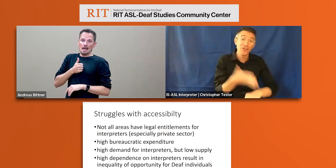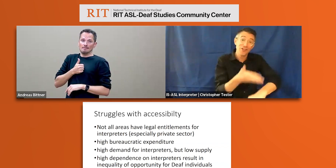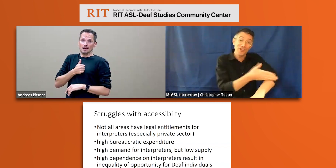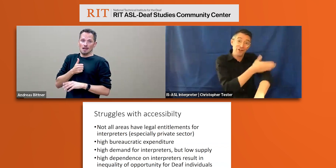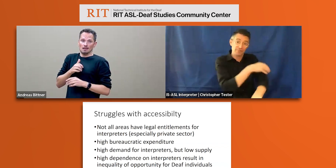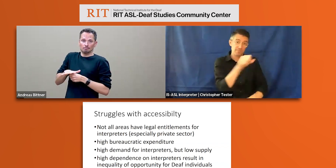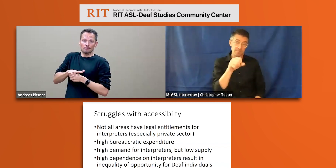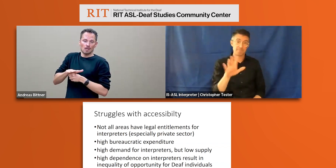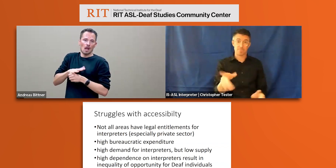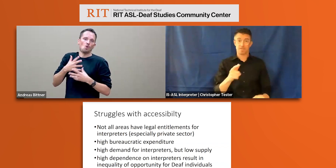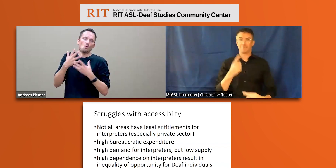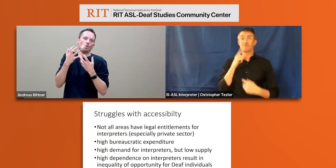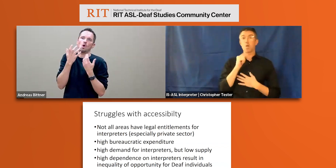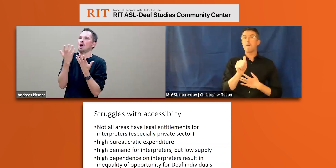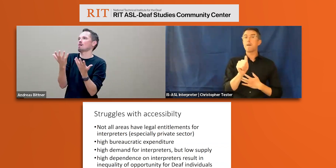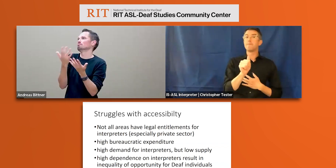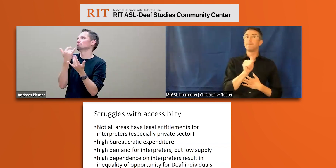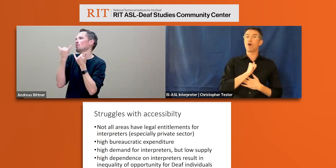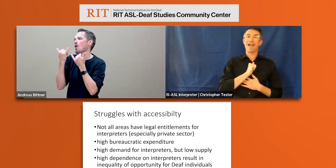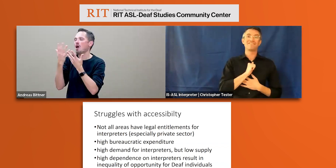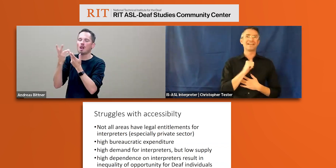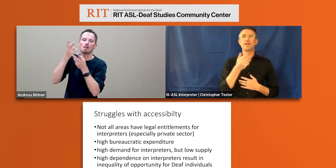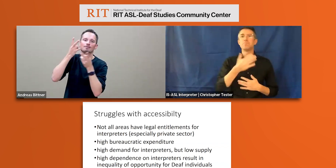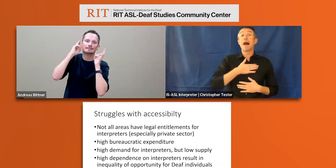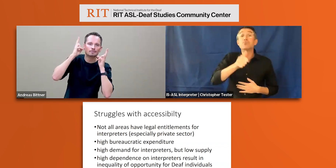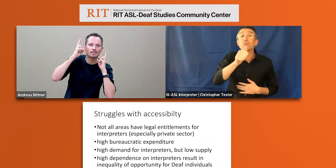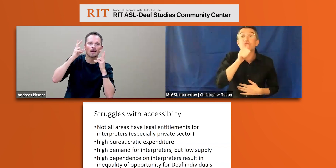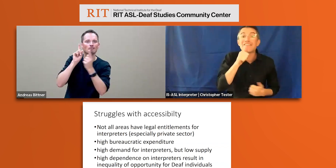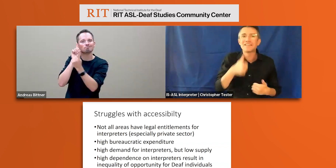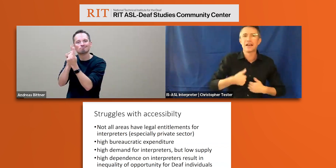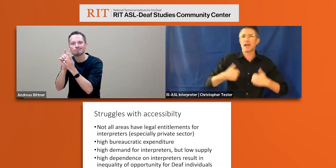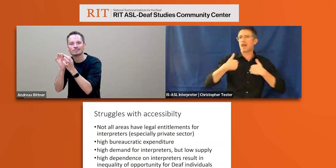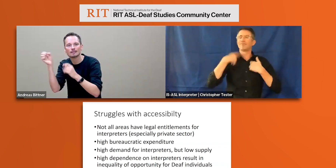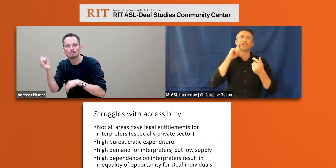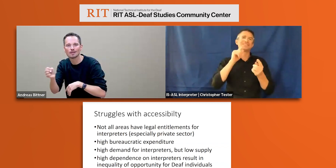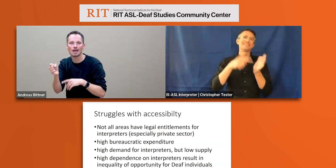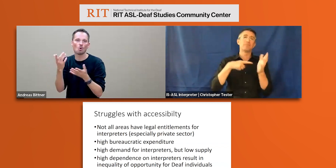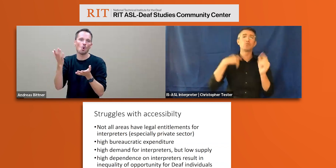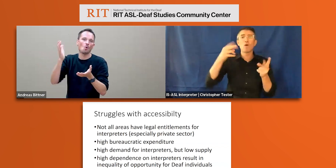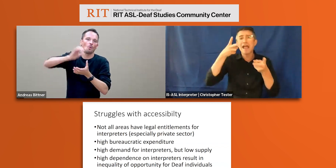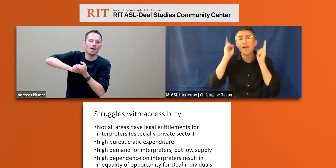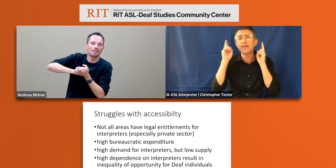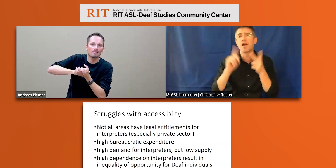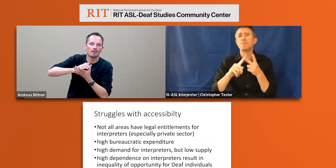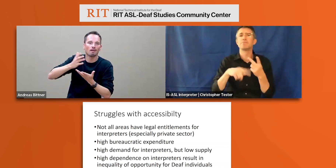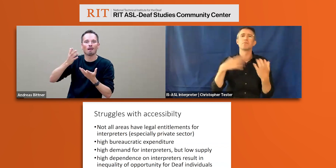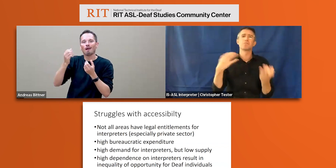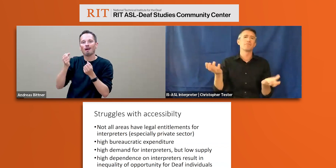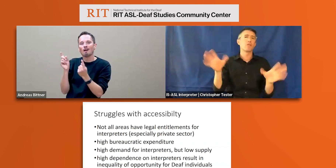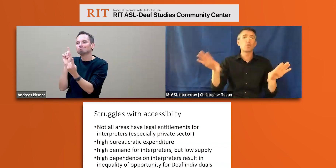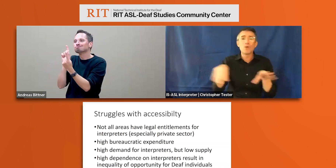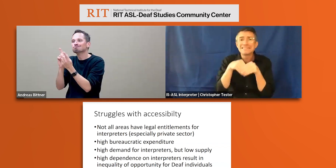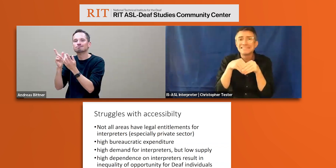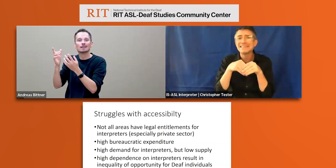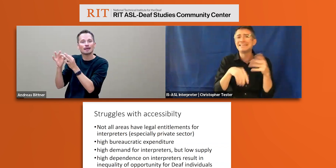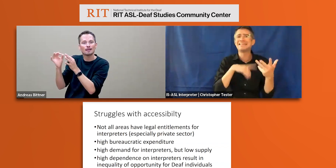Our lives have improved significantly, but in my private life, if I want to get a haircut